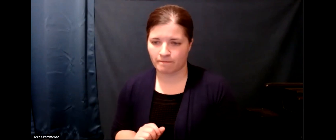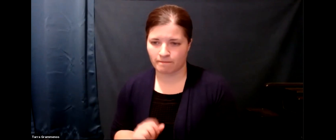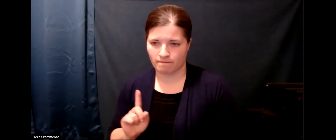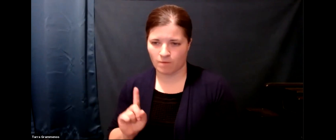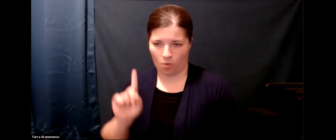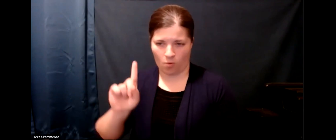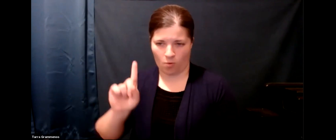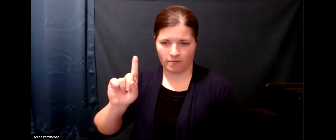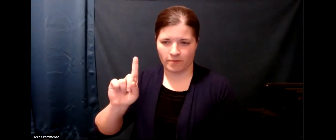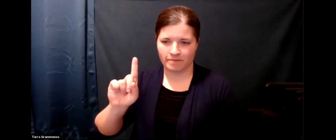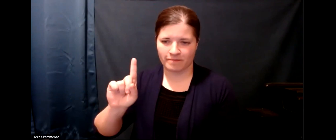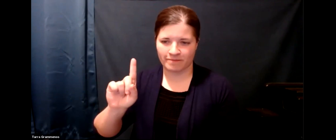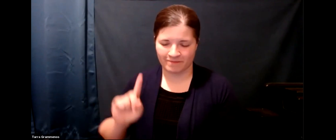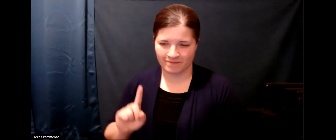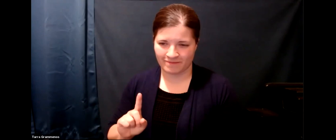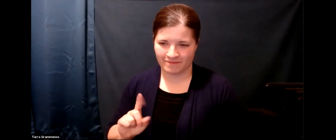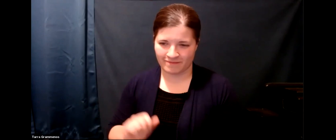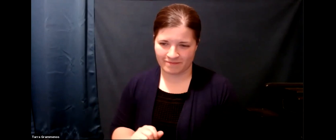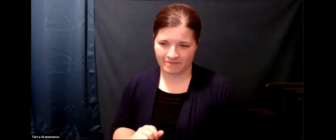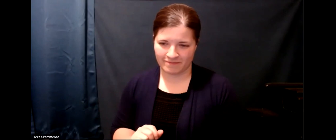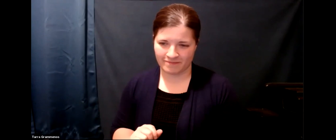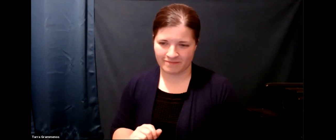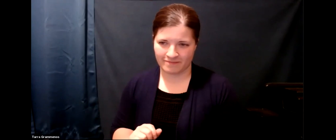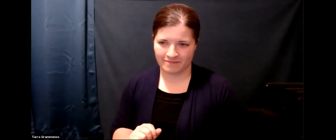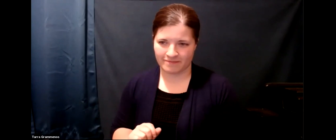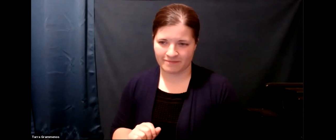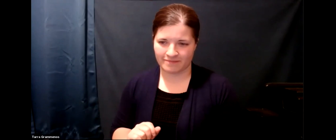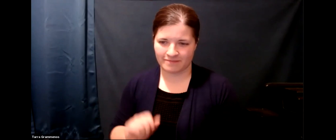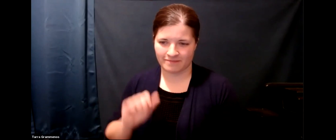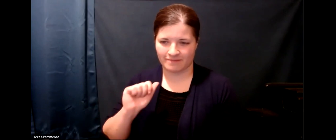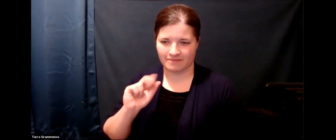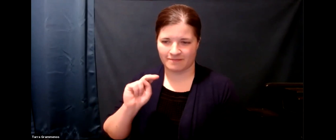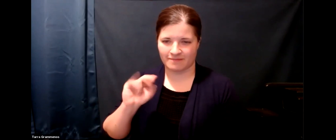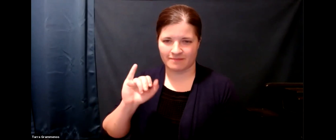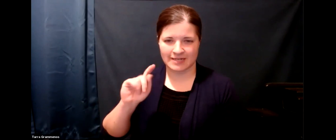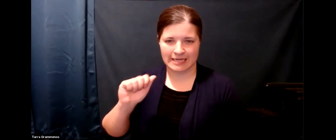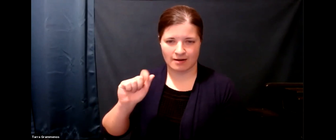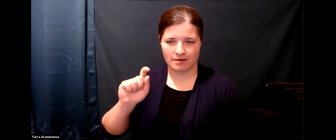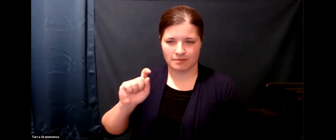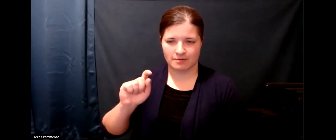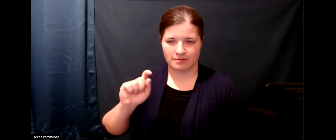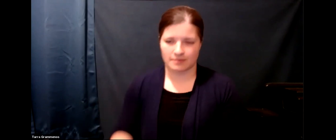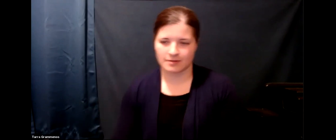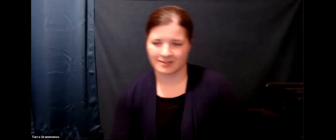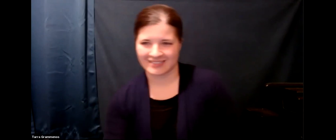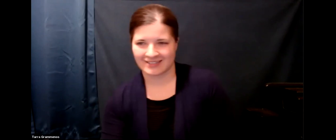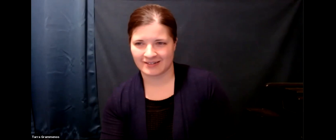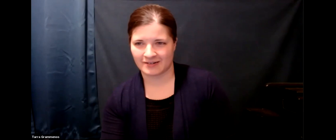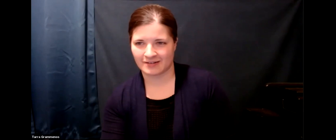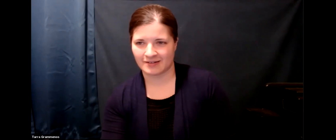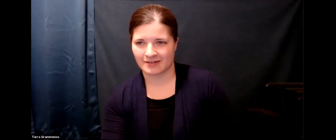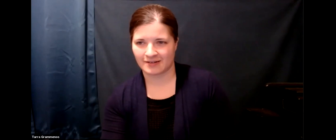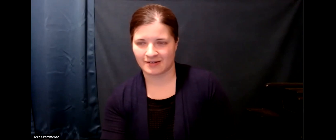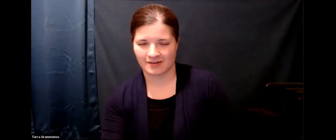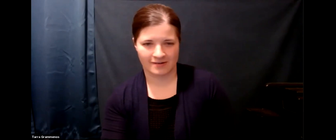Anita: I would be happy to discuss that.